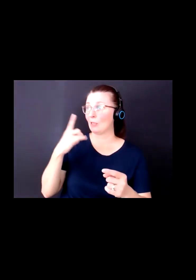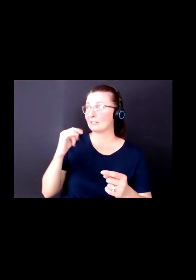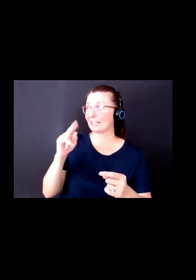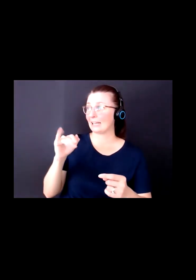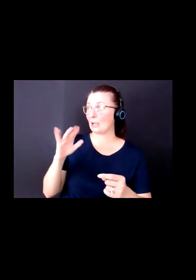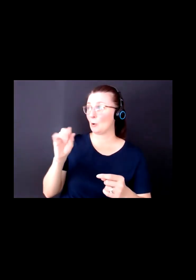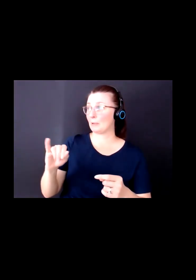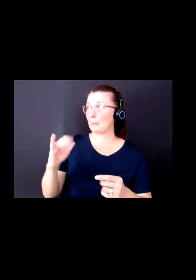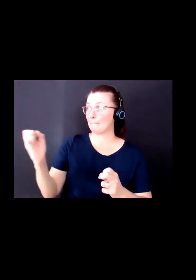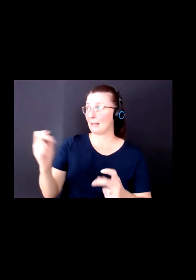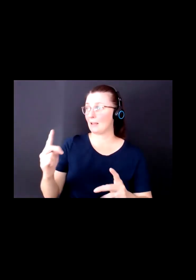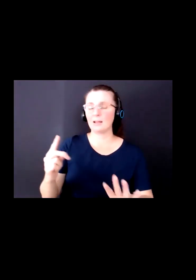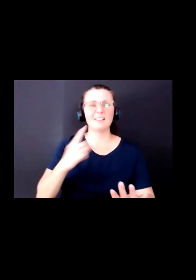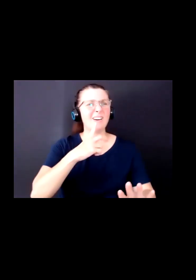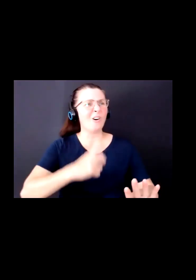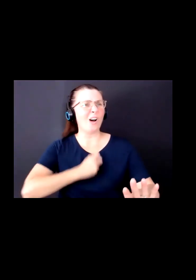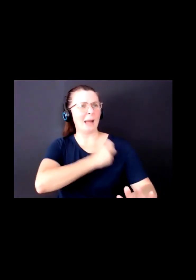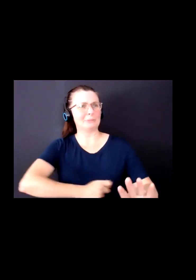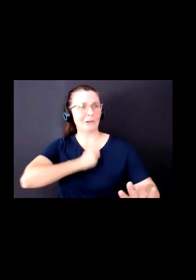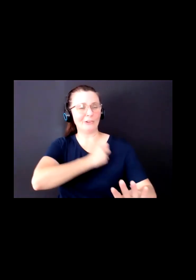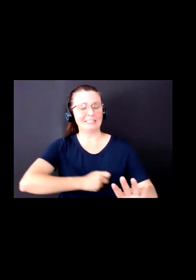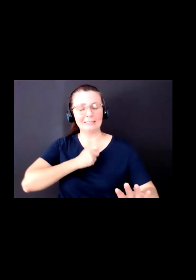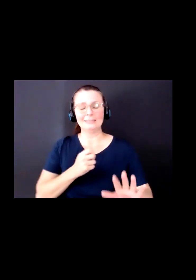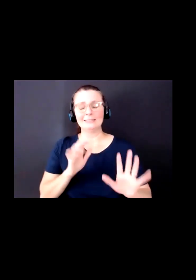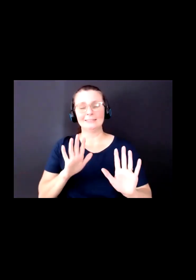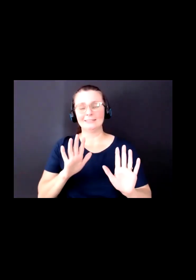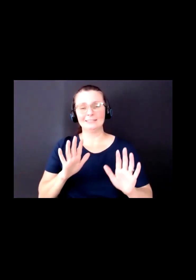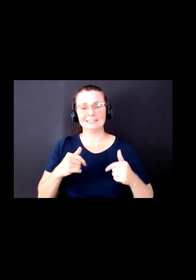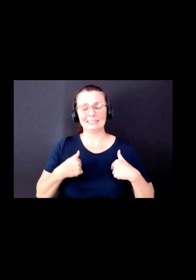I apologize. Uhm, my -- I am in the